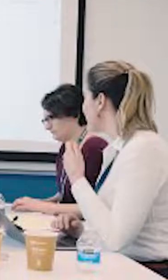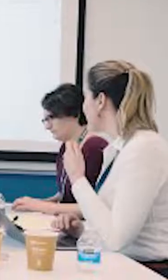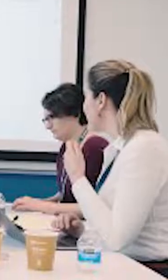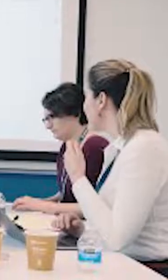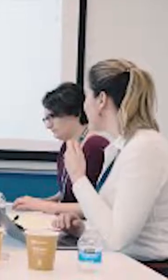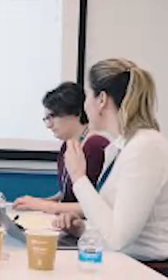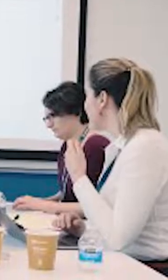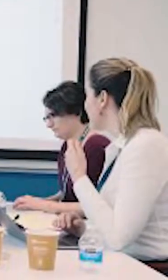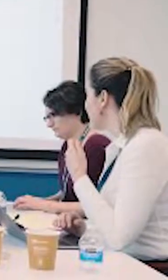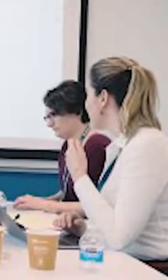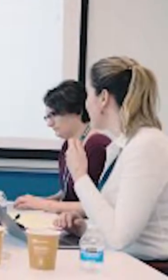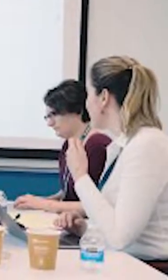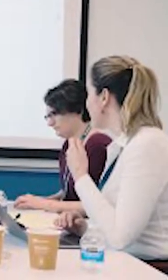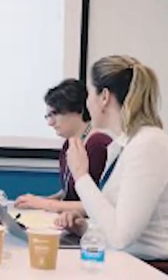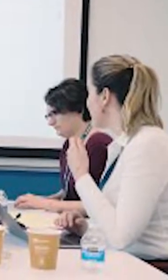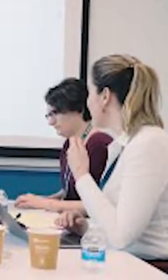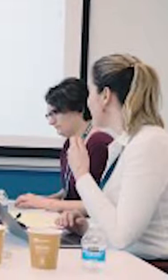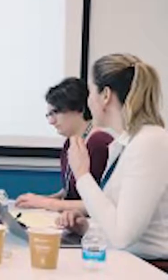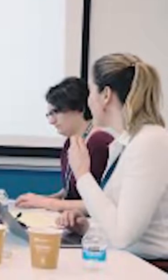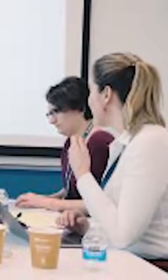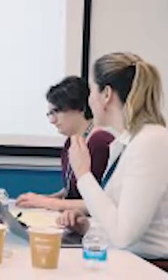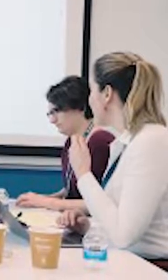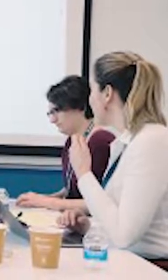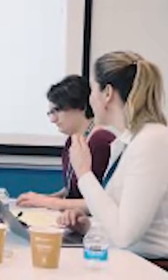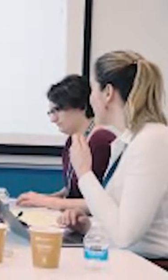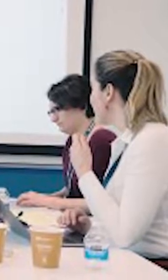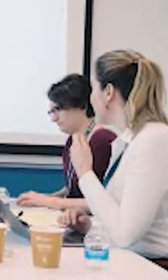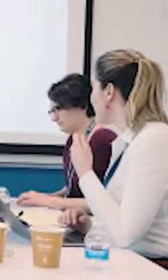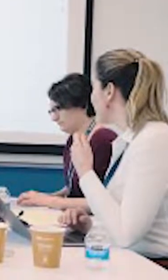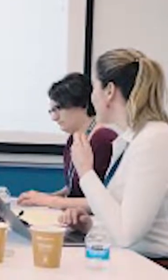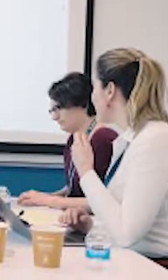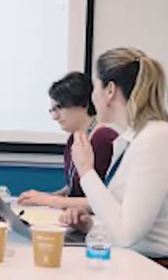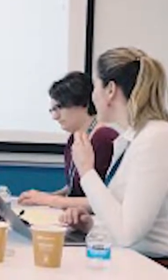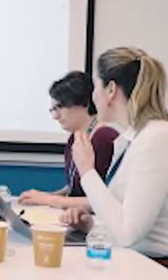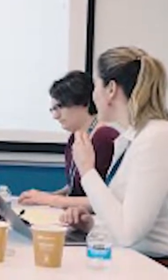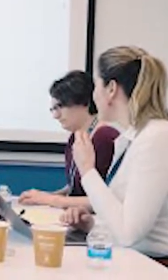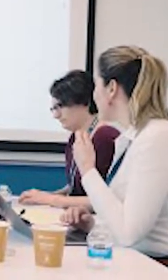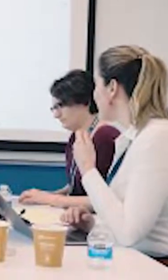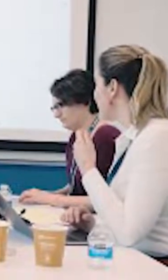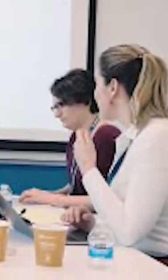I applied a lot of statistical analysis via Python